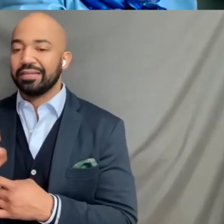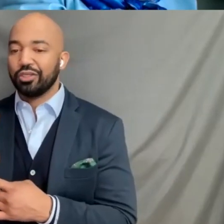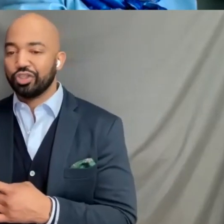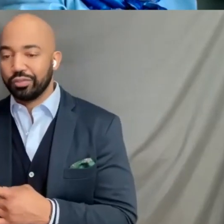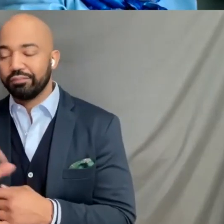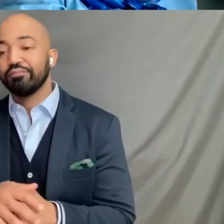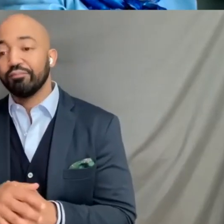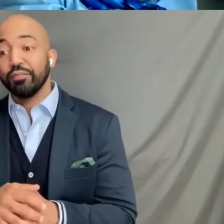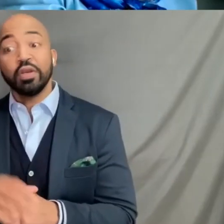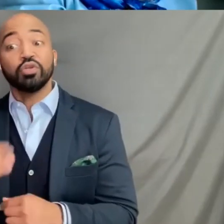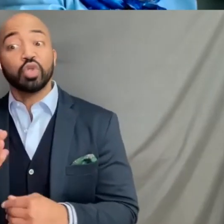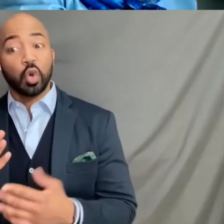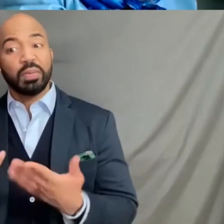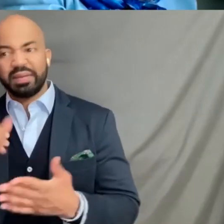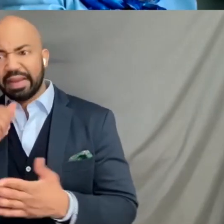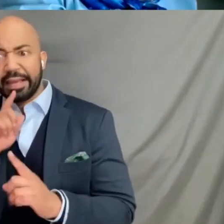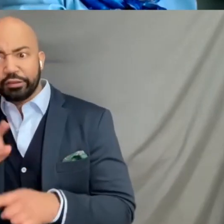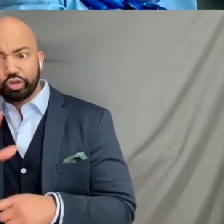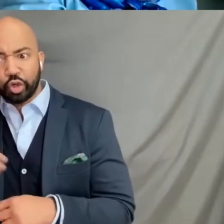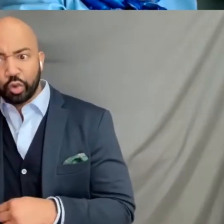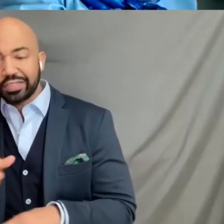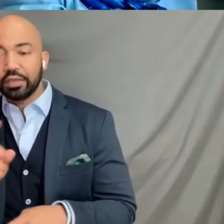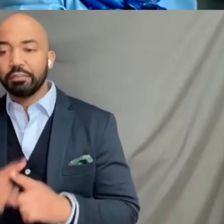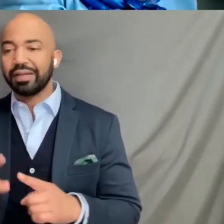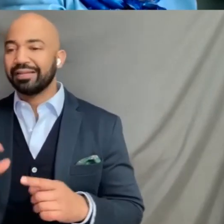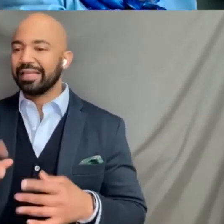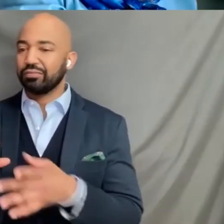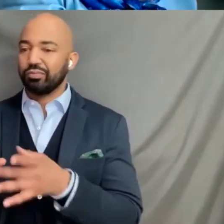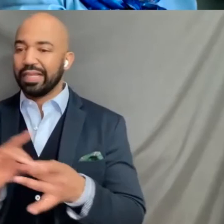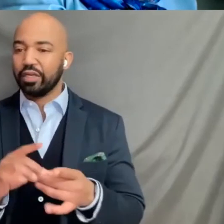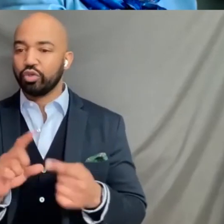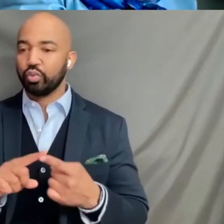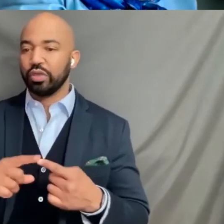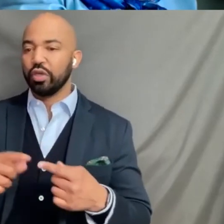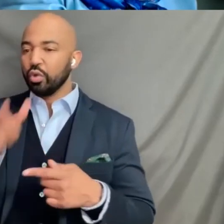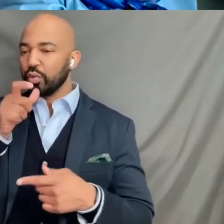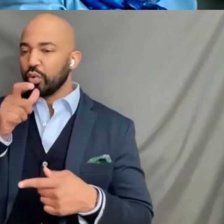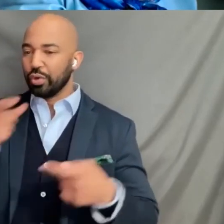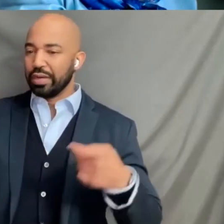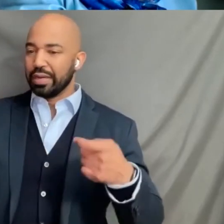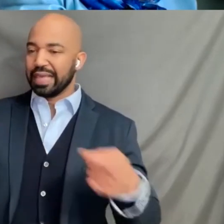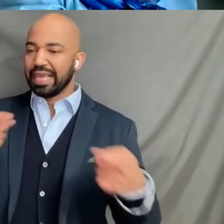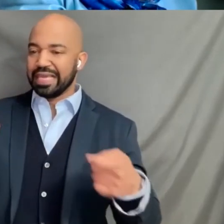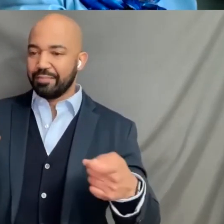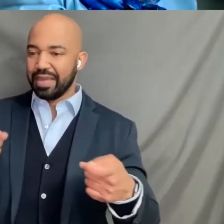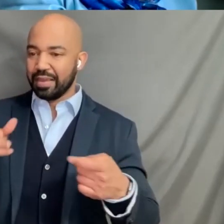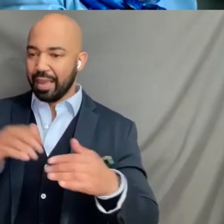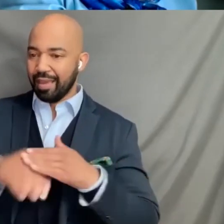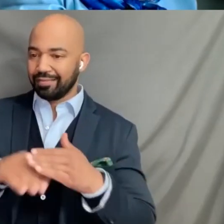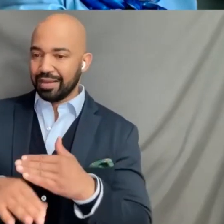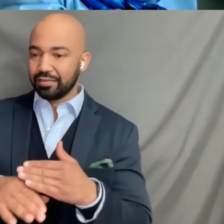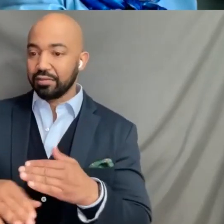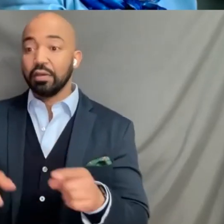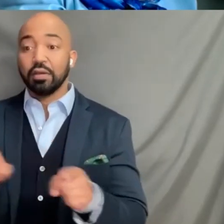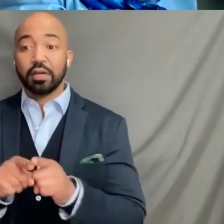but there's definitely relationship to the gatekeeping mentality of things and how that's experienced as trauma